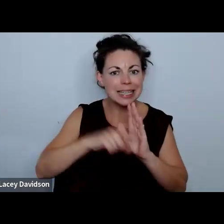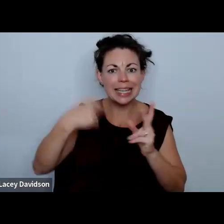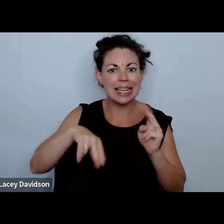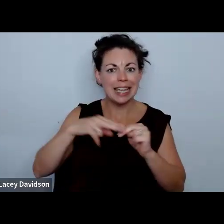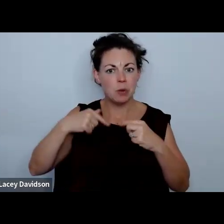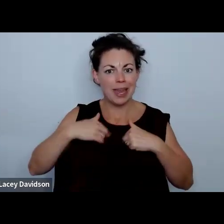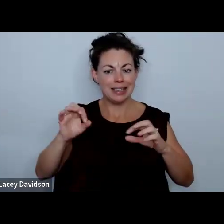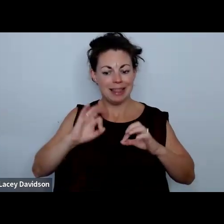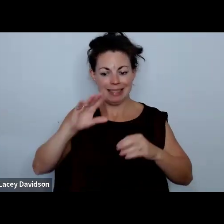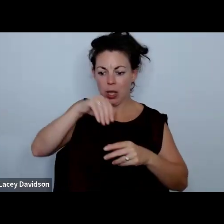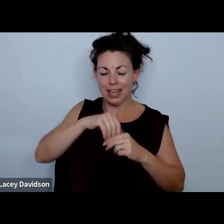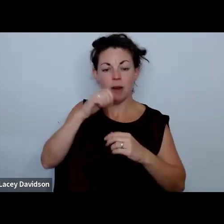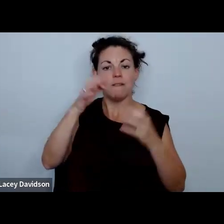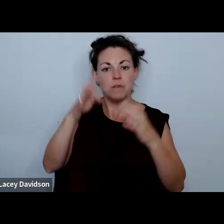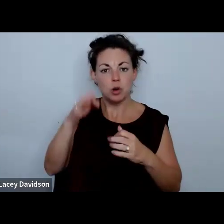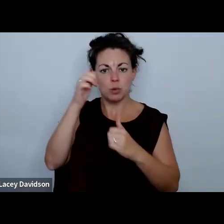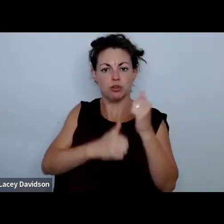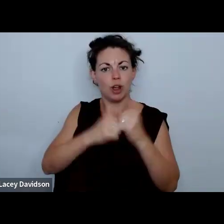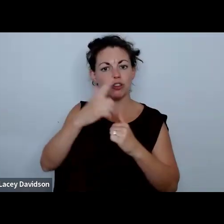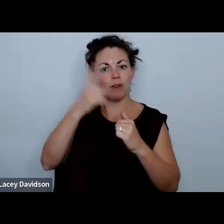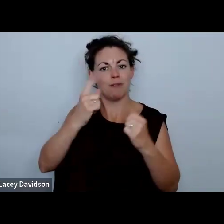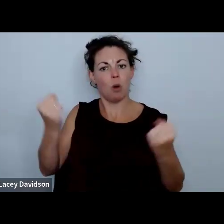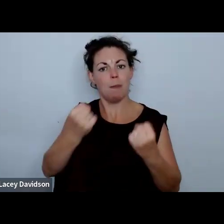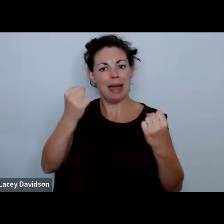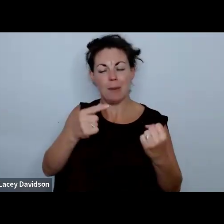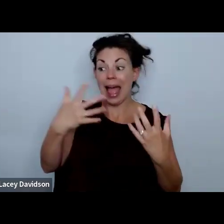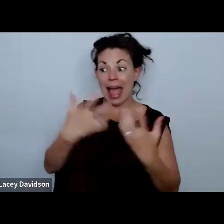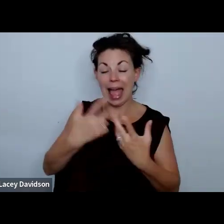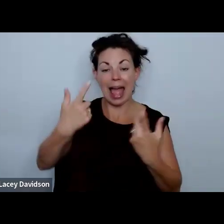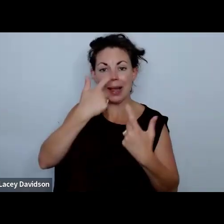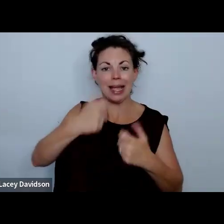or if if you have a colleague that you know, if you think someone else might be better placed.